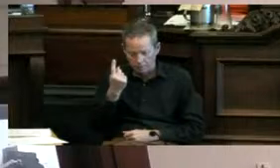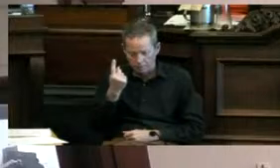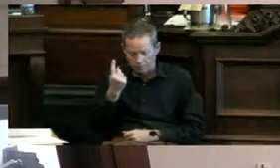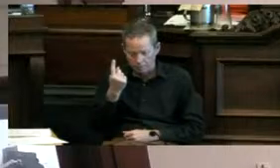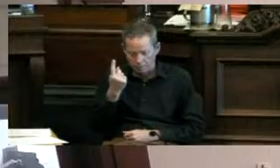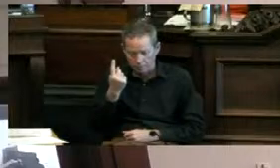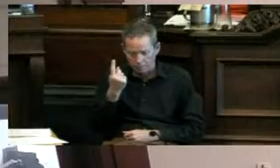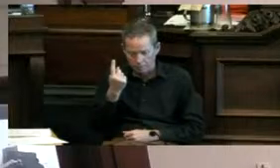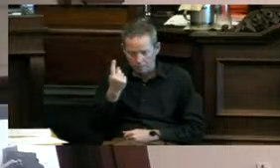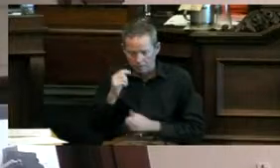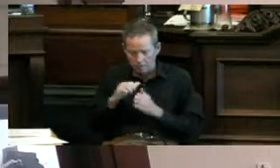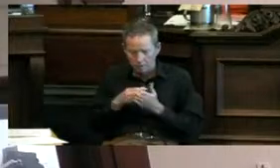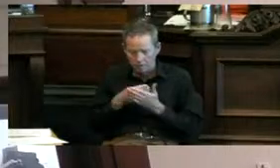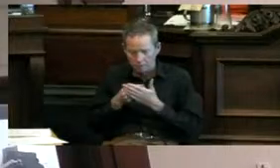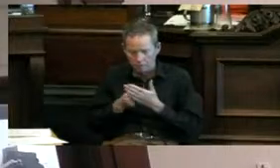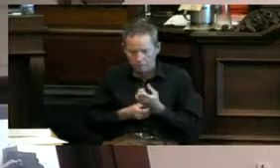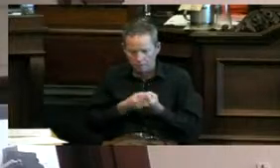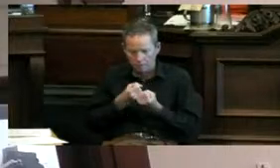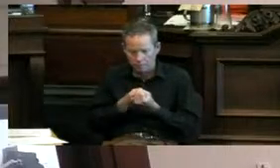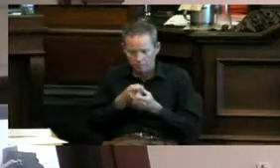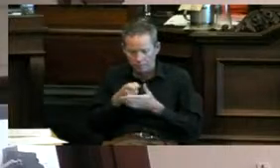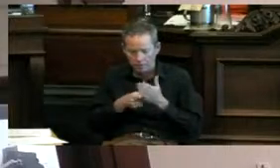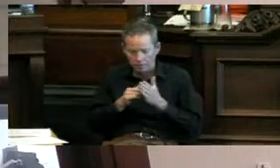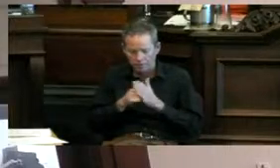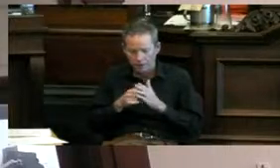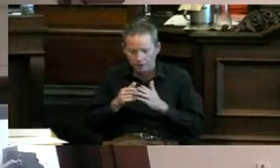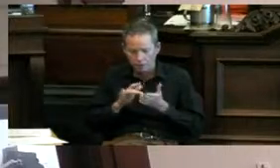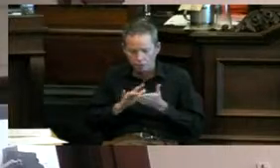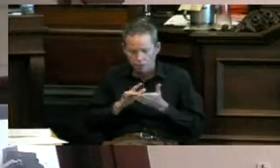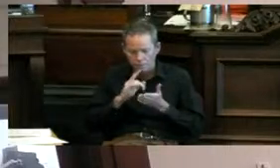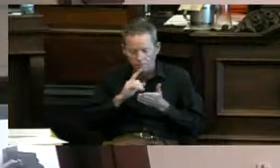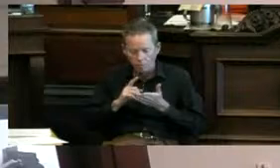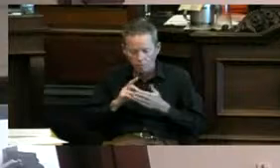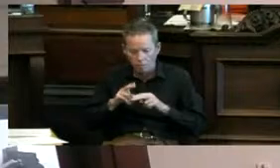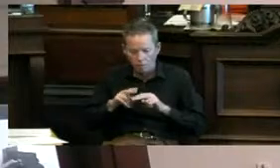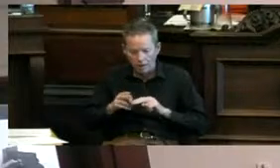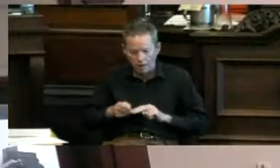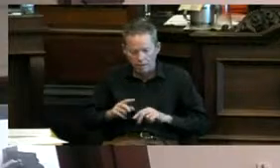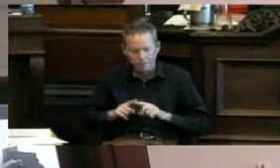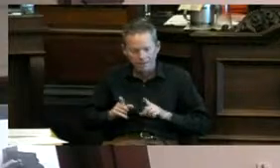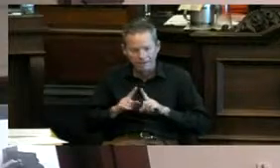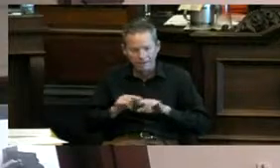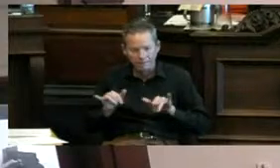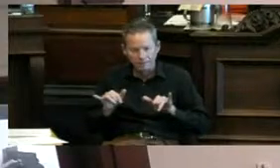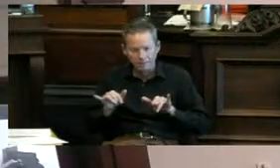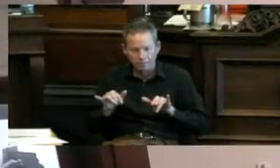understand the reluctance to